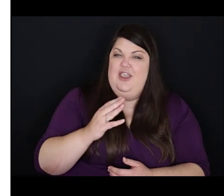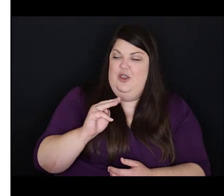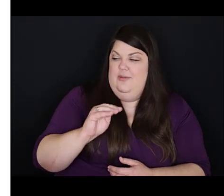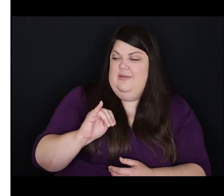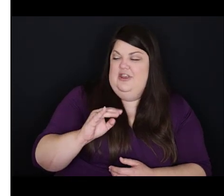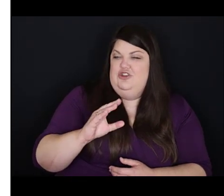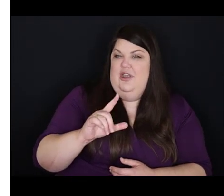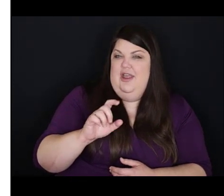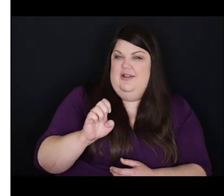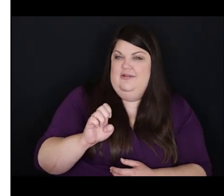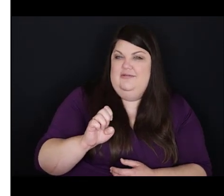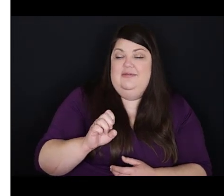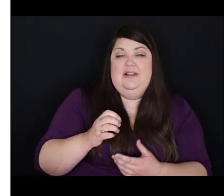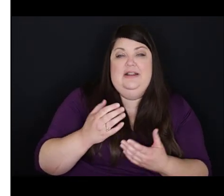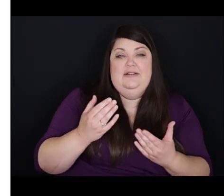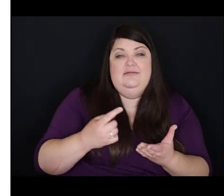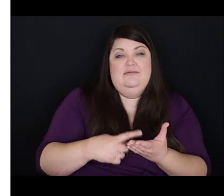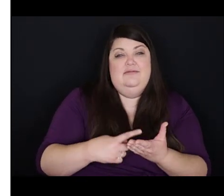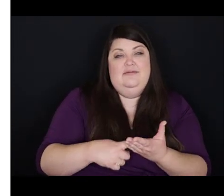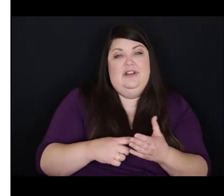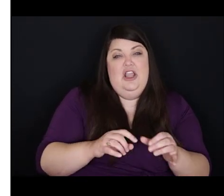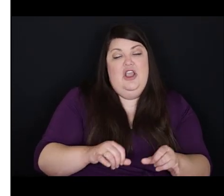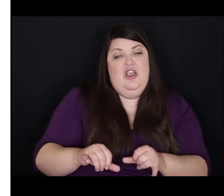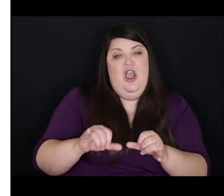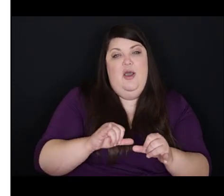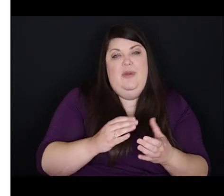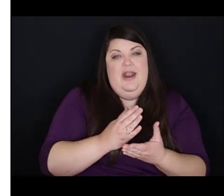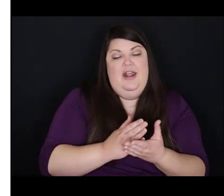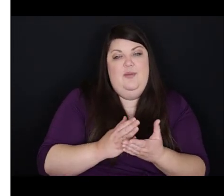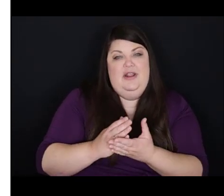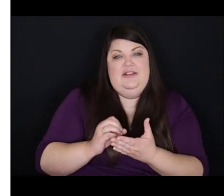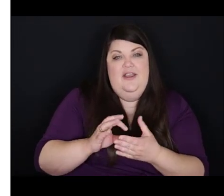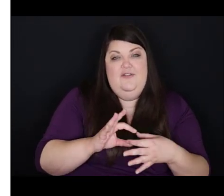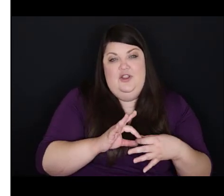Let’s discuss the Common Elements of the Unified and Combined State Plan.